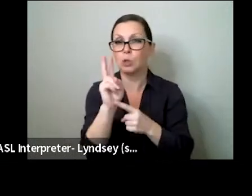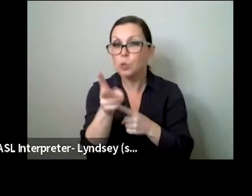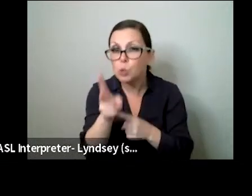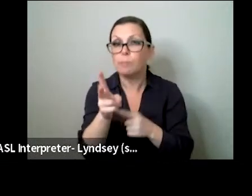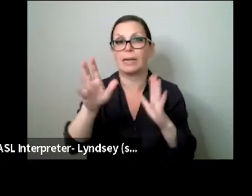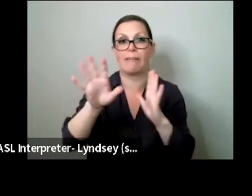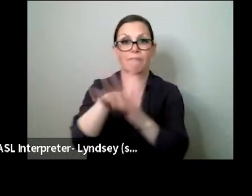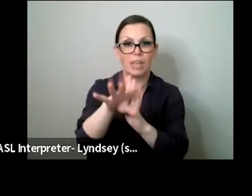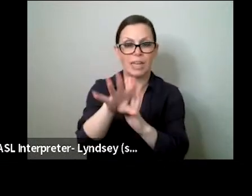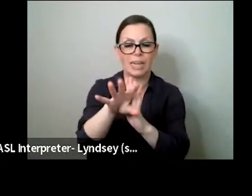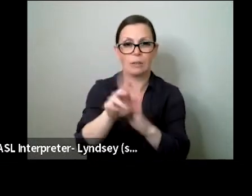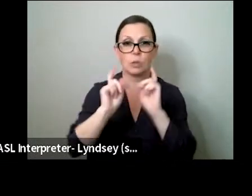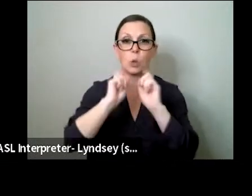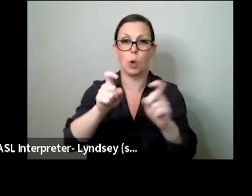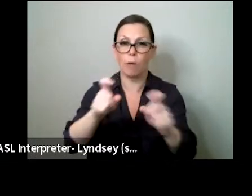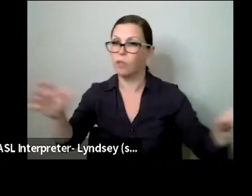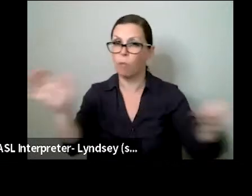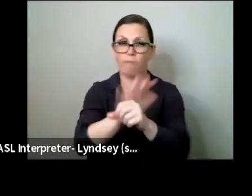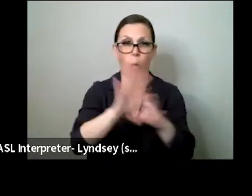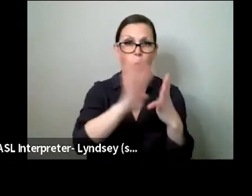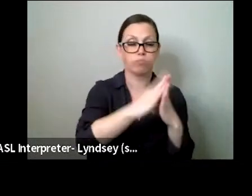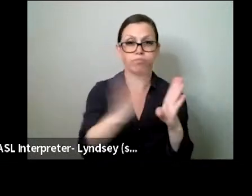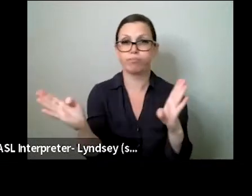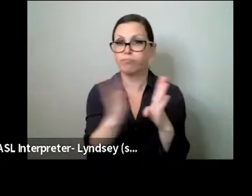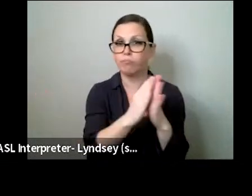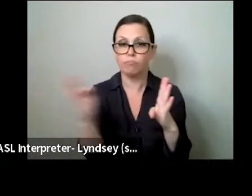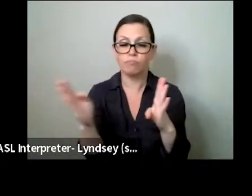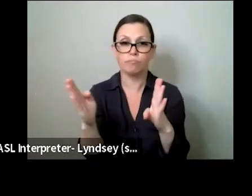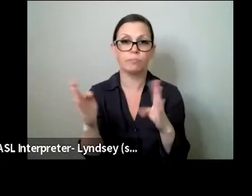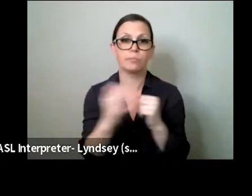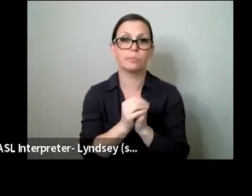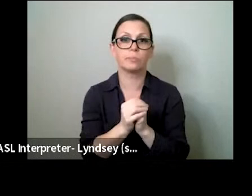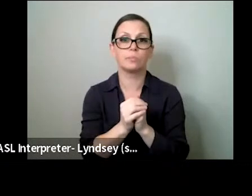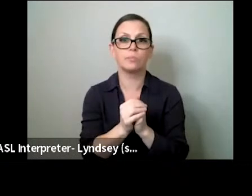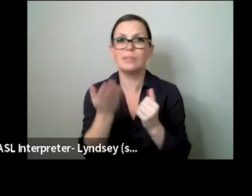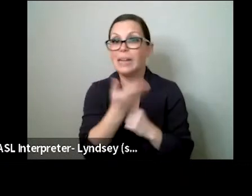which give you a whole array of things to learn